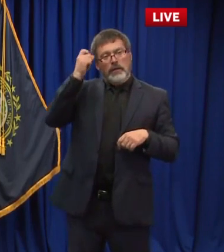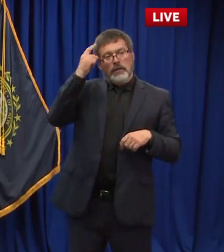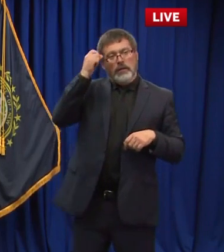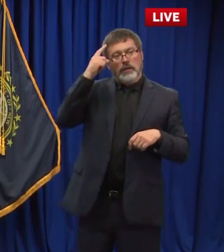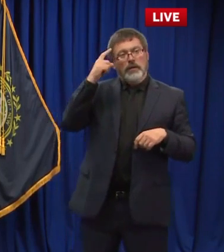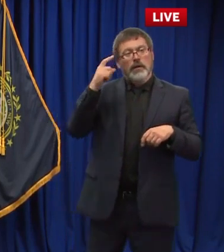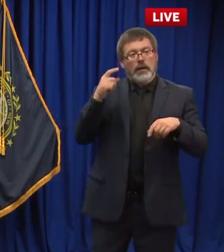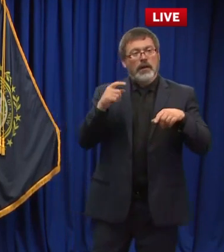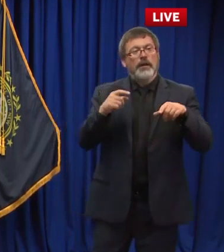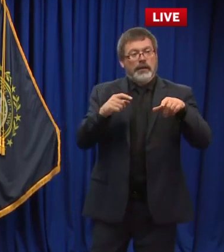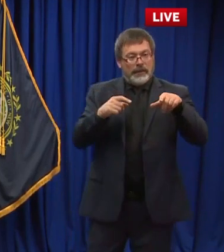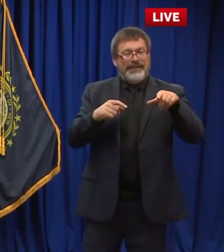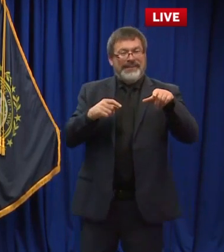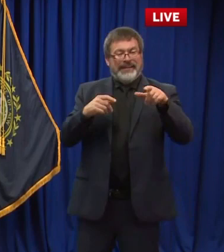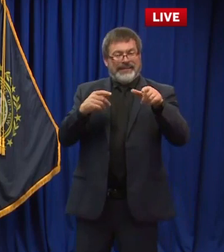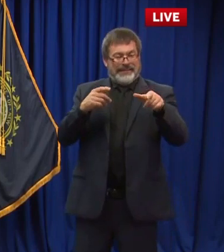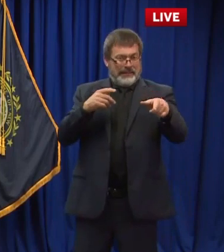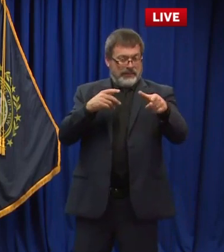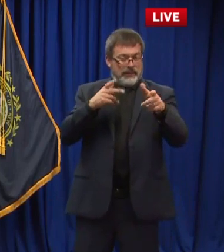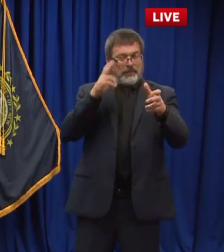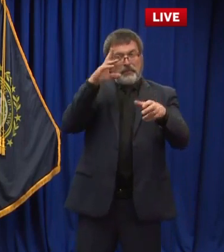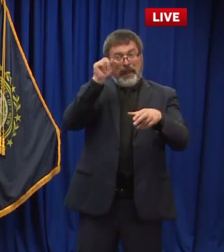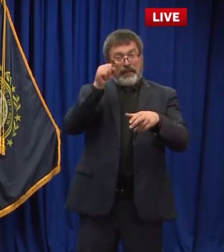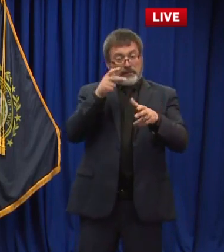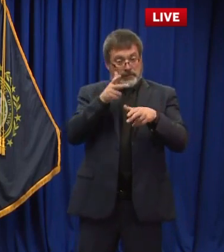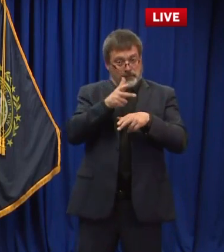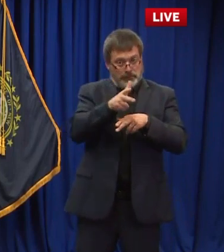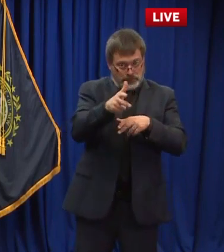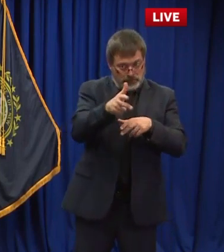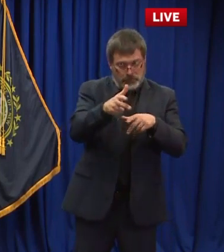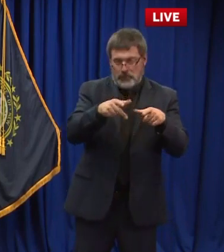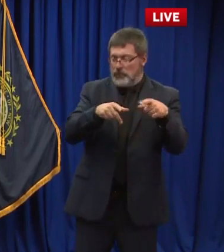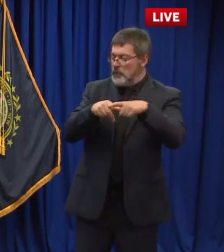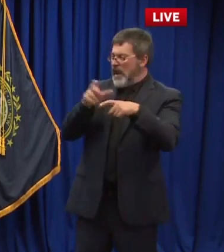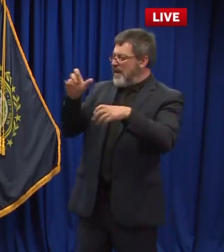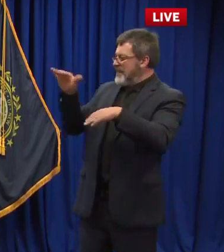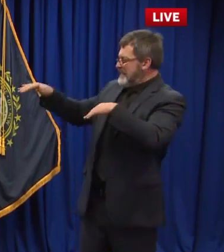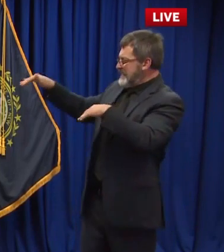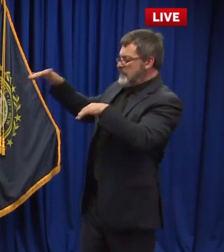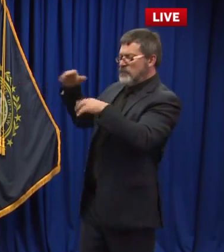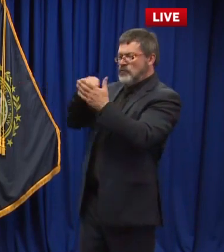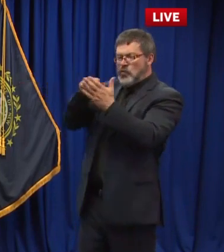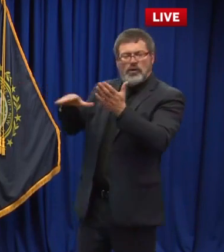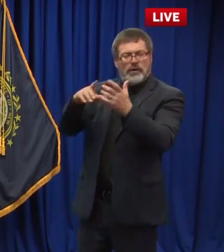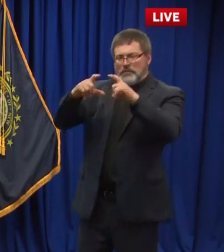IT MAY NOT BE VERY PRACTICAL.